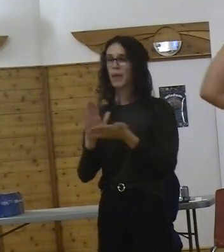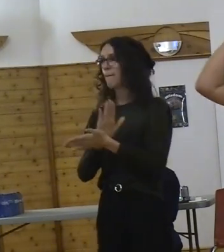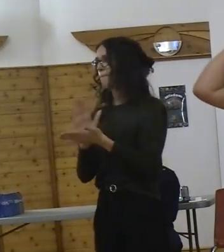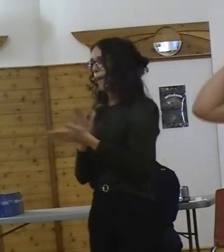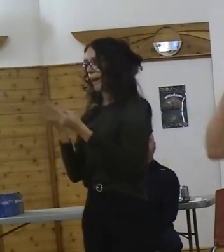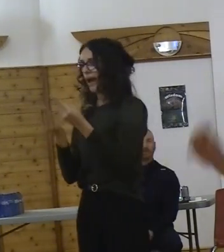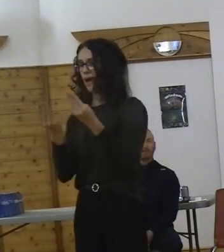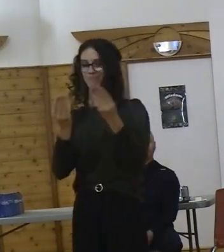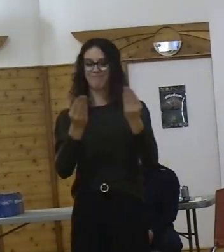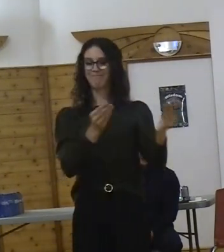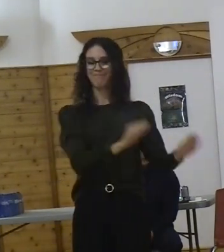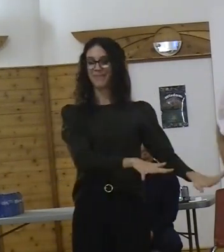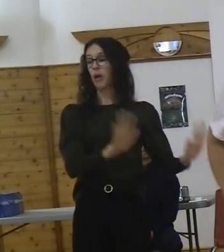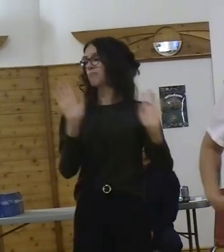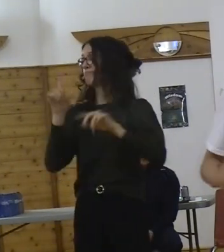That's not who I am.